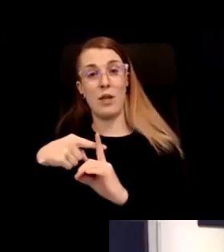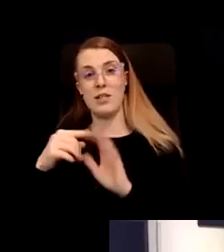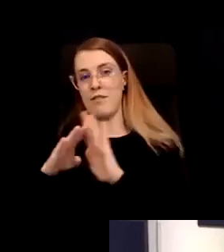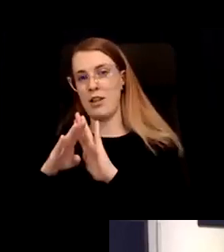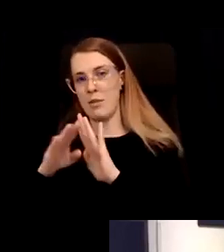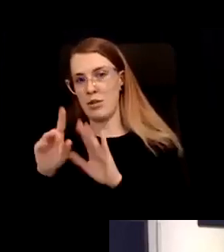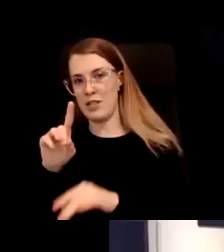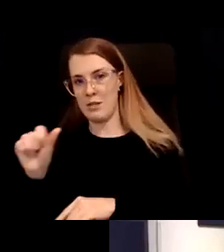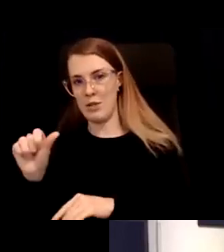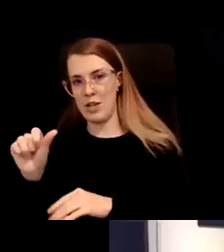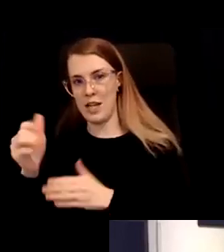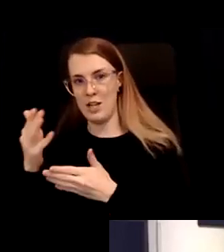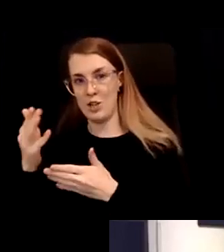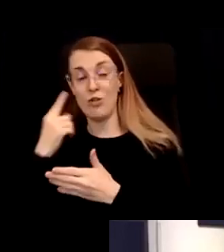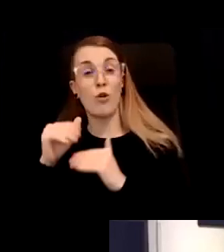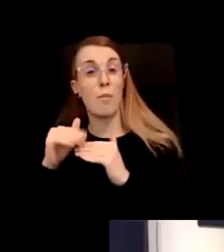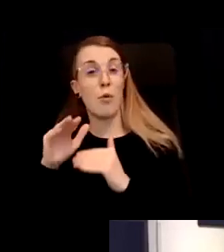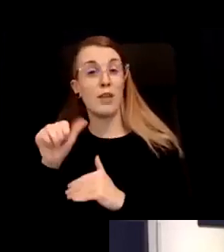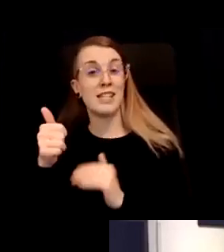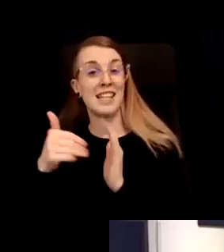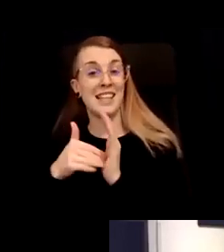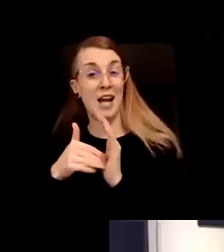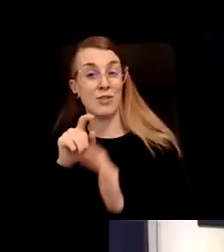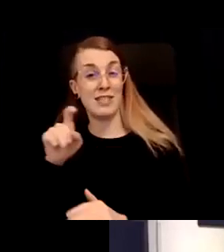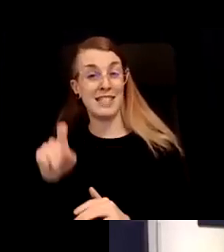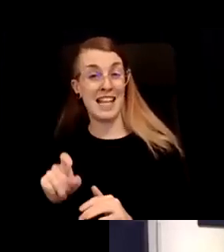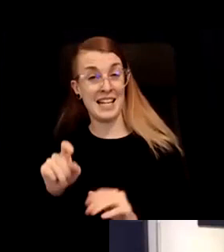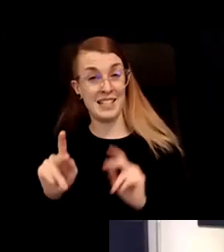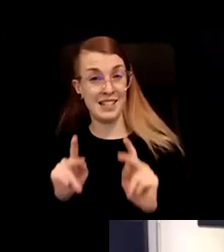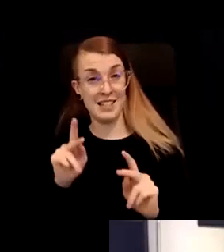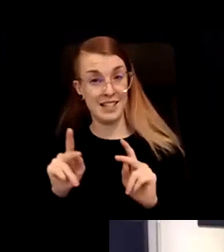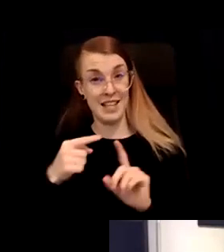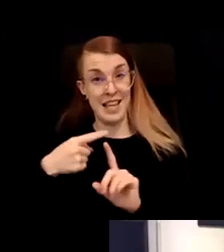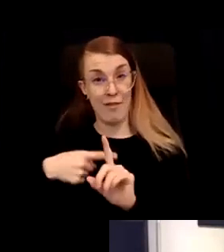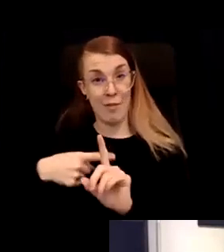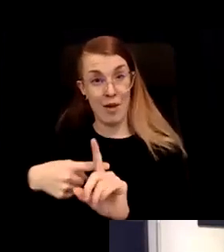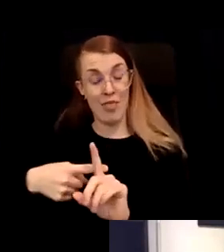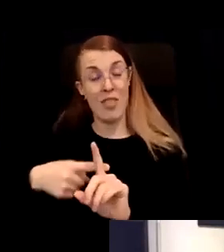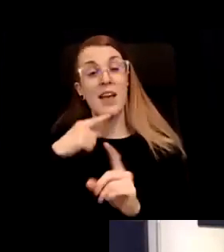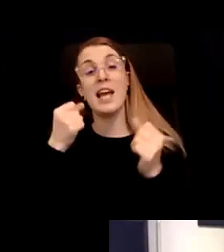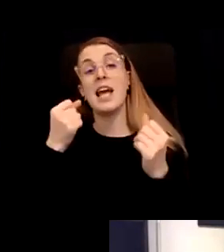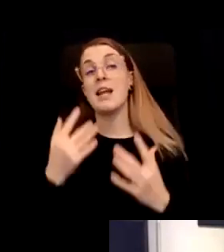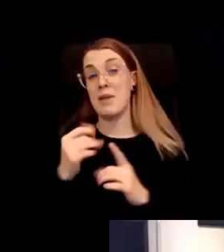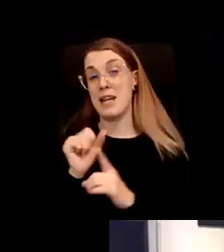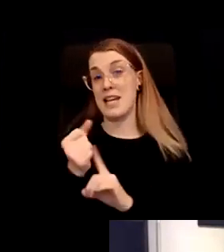for more than 10,000 Texas citizens and in many cases their families as well.